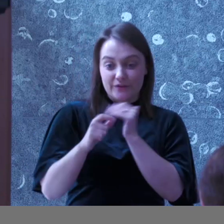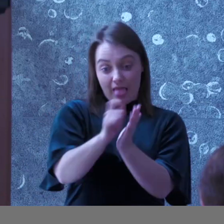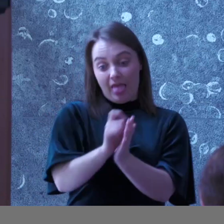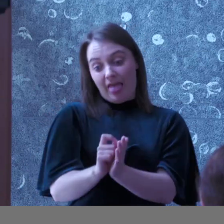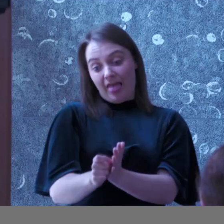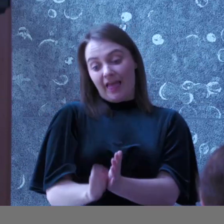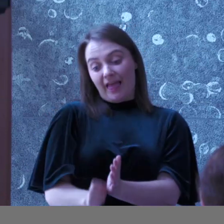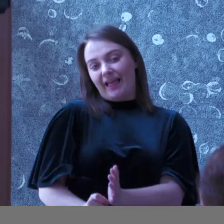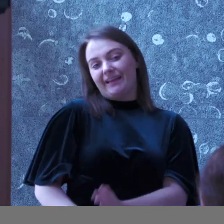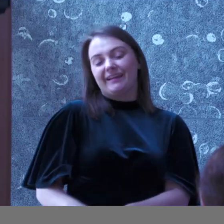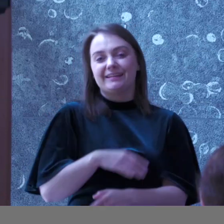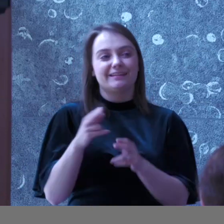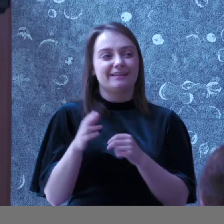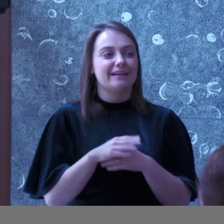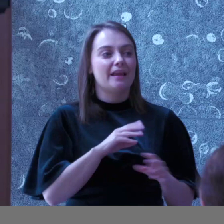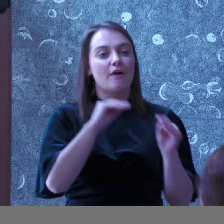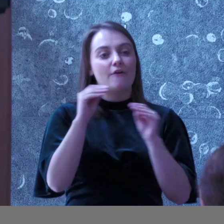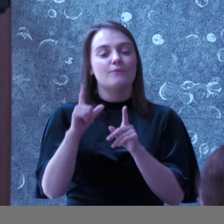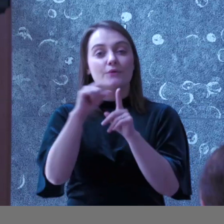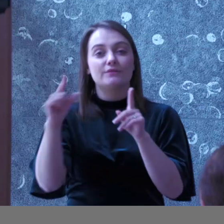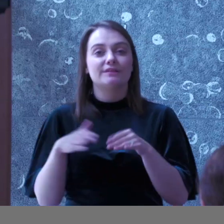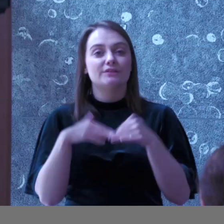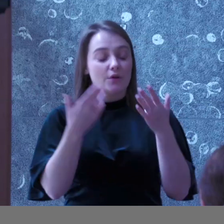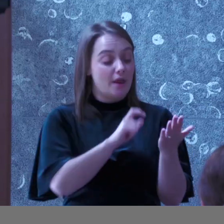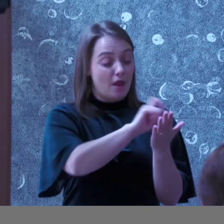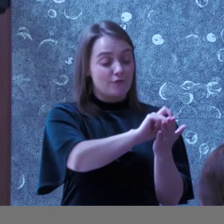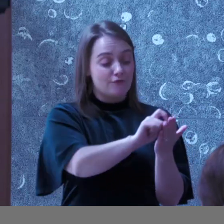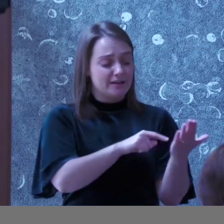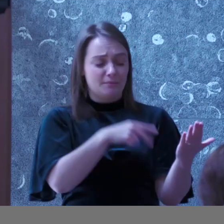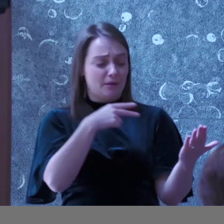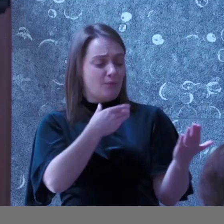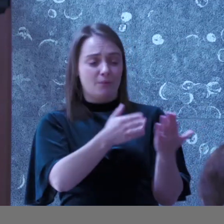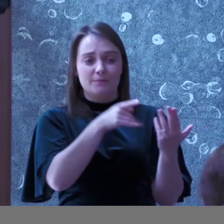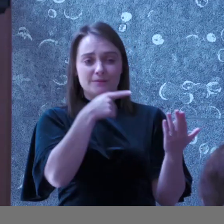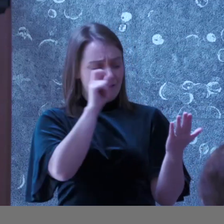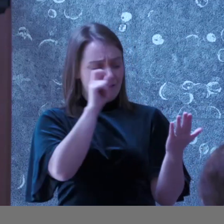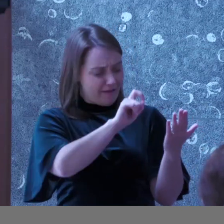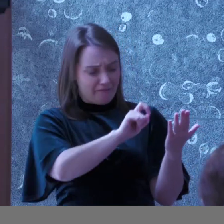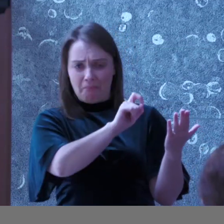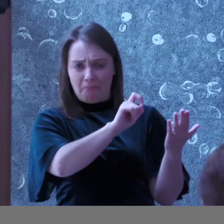so I have been moved to digital. So it's hard to follow my writing. Just to introduce myself. I